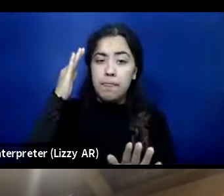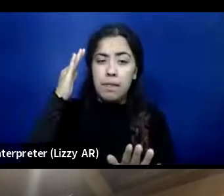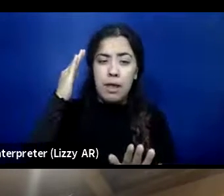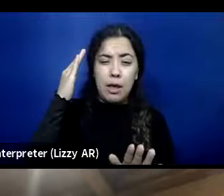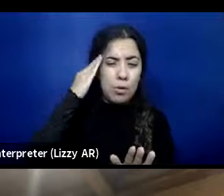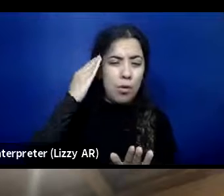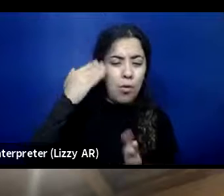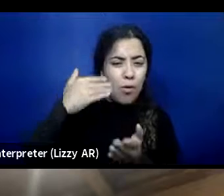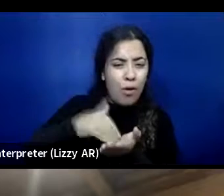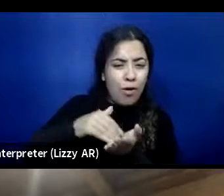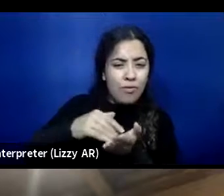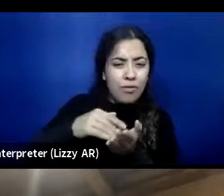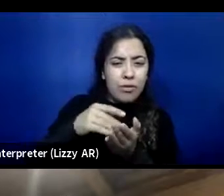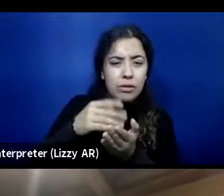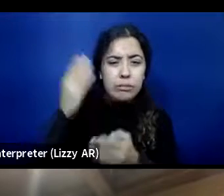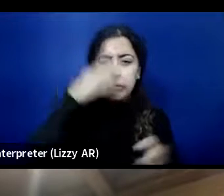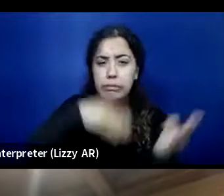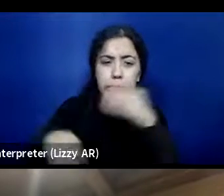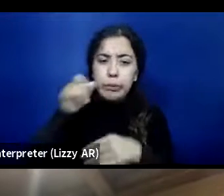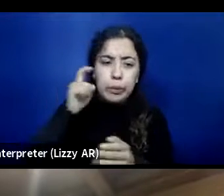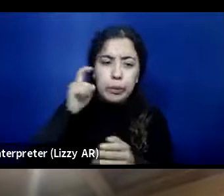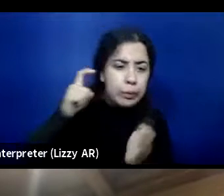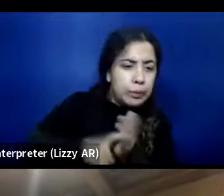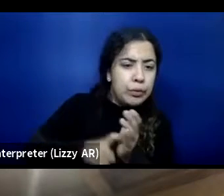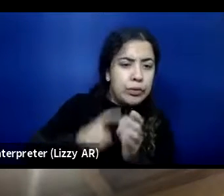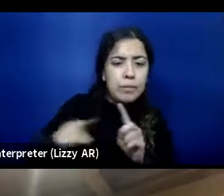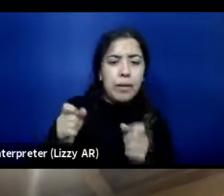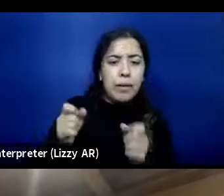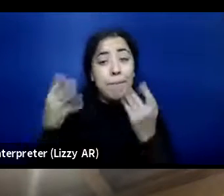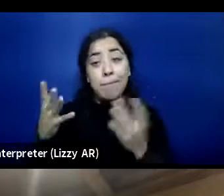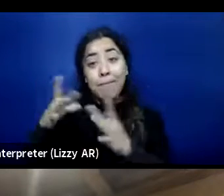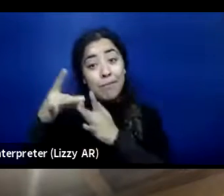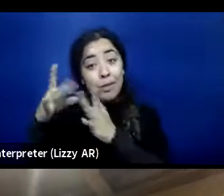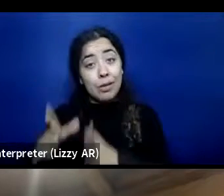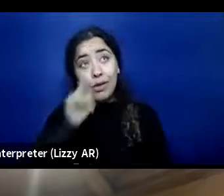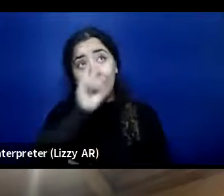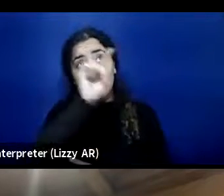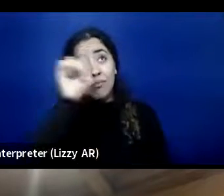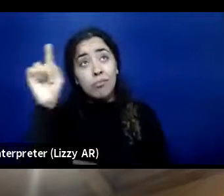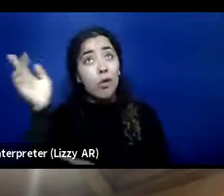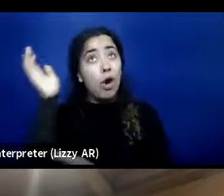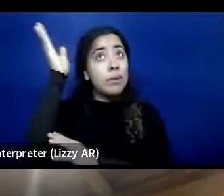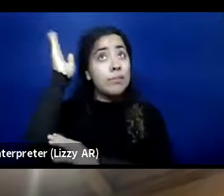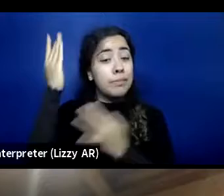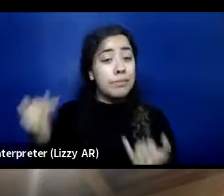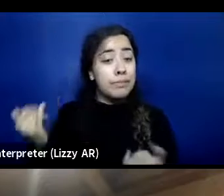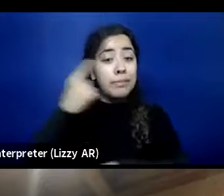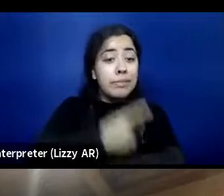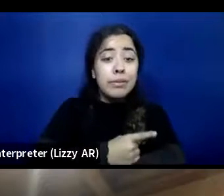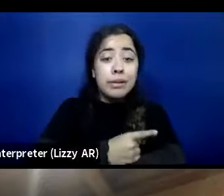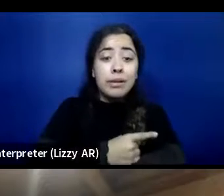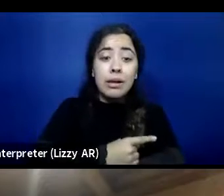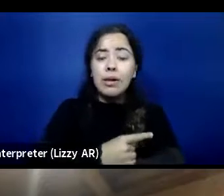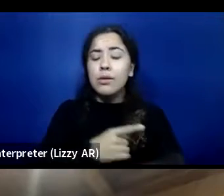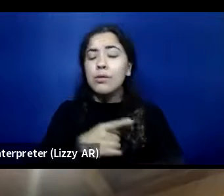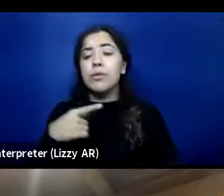And also, thank you to our panel members who are amazing. So, Caroline.